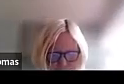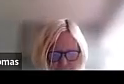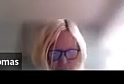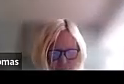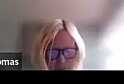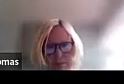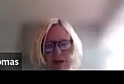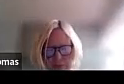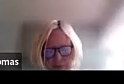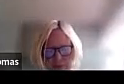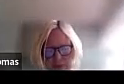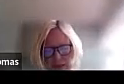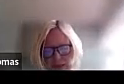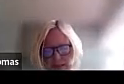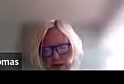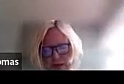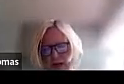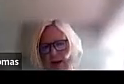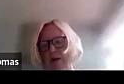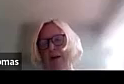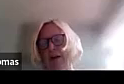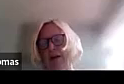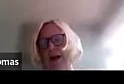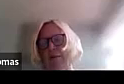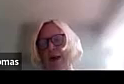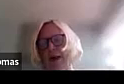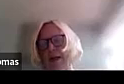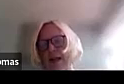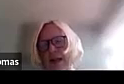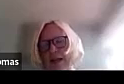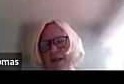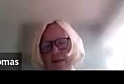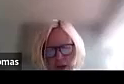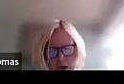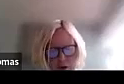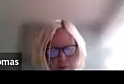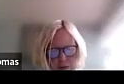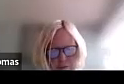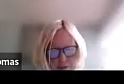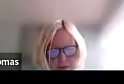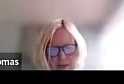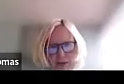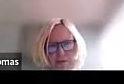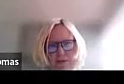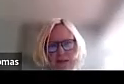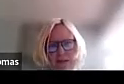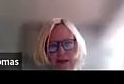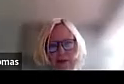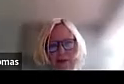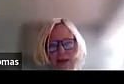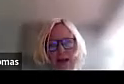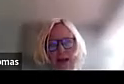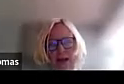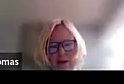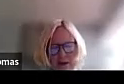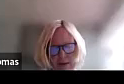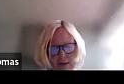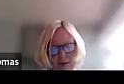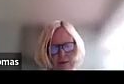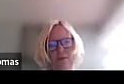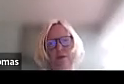Liz.Thomas: I'm going to give you some detail now of how we're making it easier for homeless women to receive health care. So we're an integrated